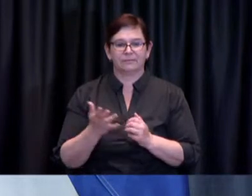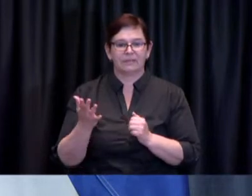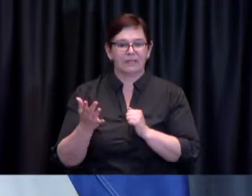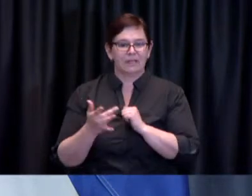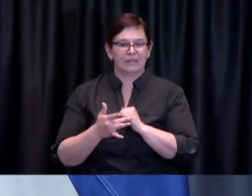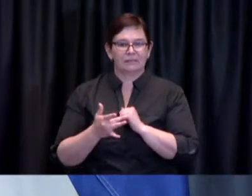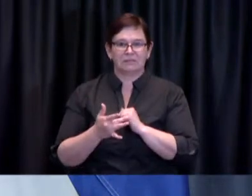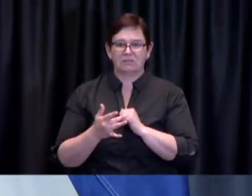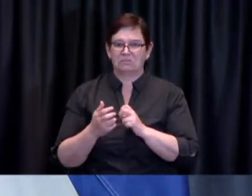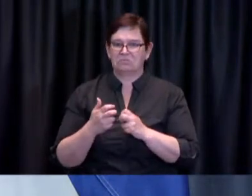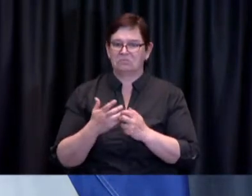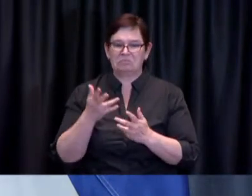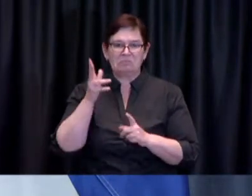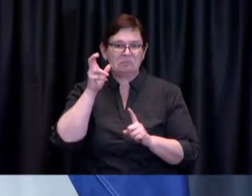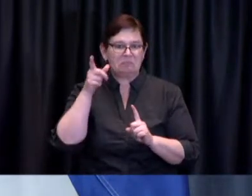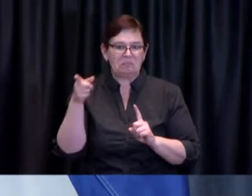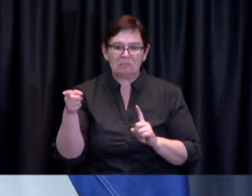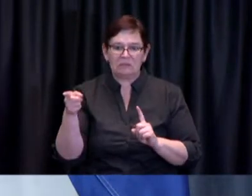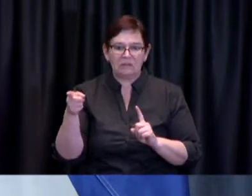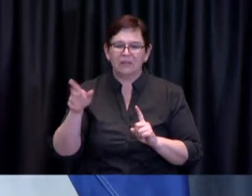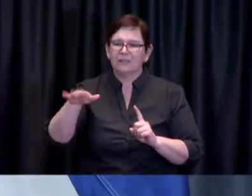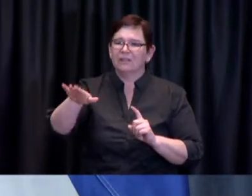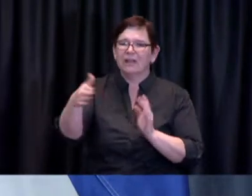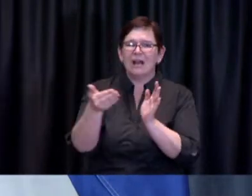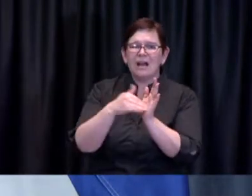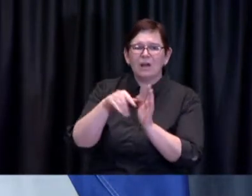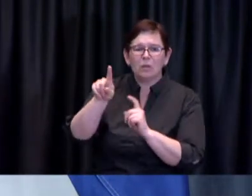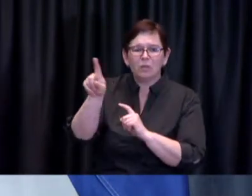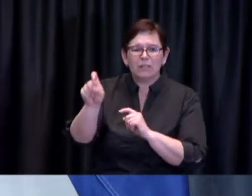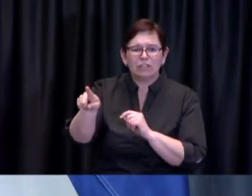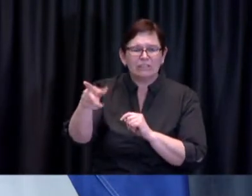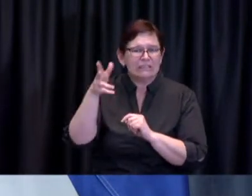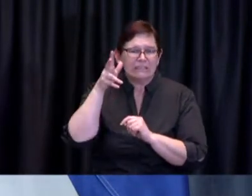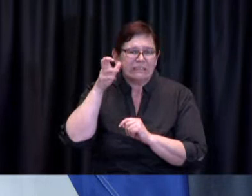could you just repeat the question mr mayor just for those who the question was to do with the